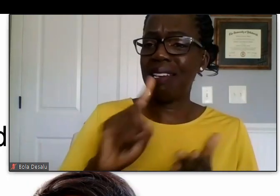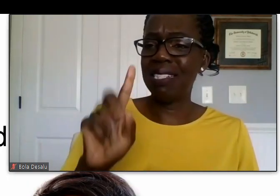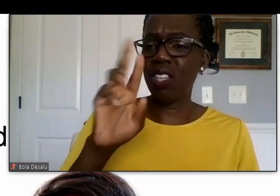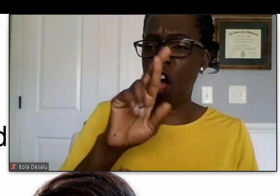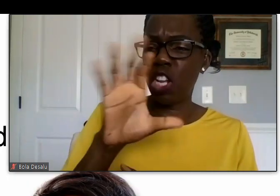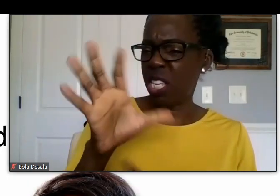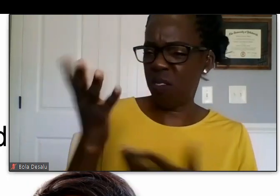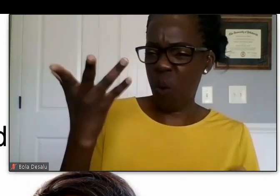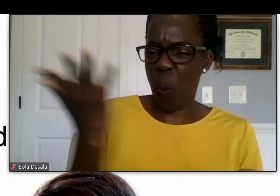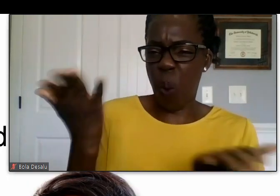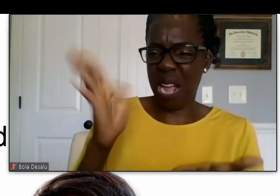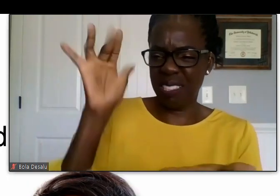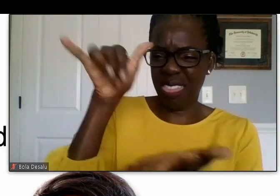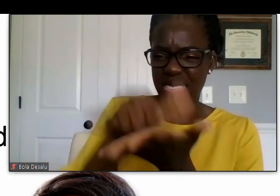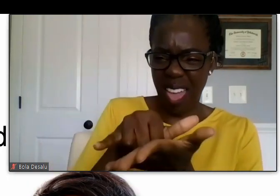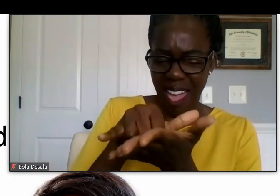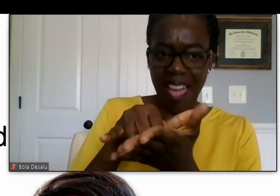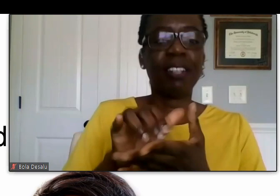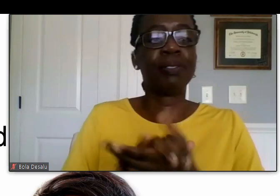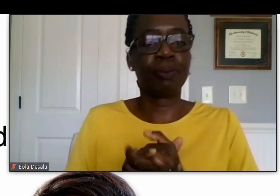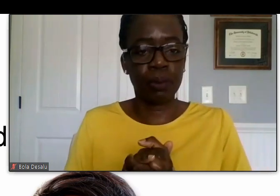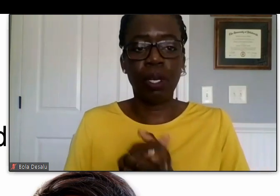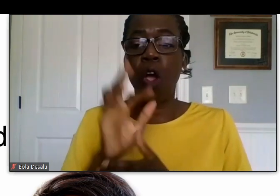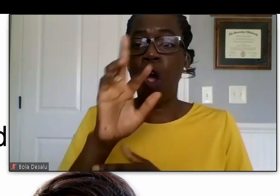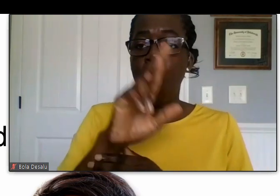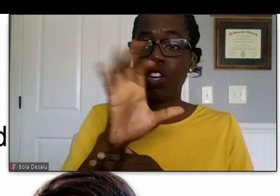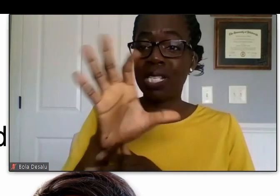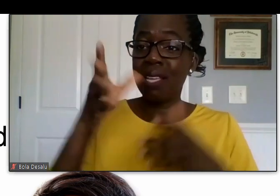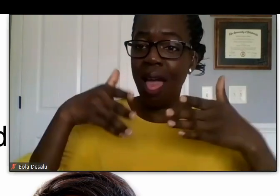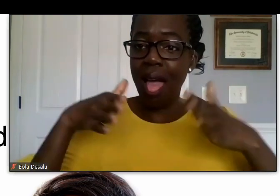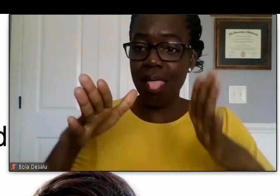So some of you may be wondering what is RCC?